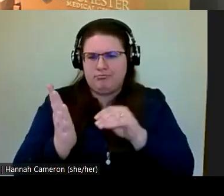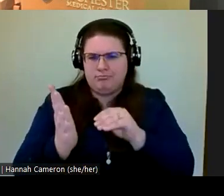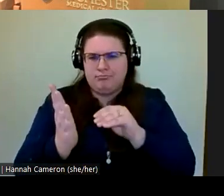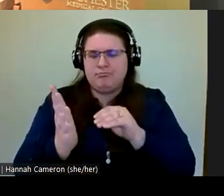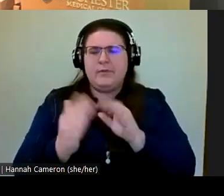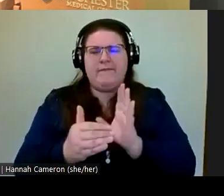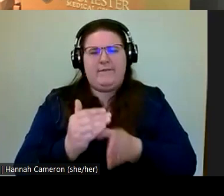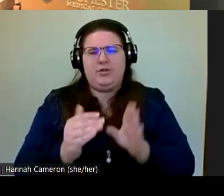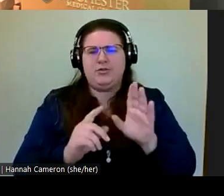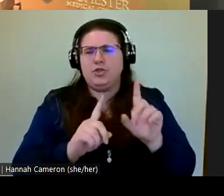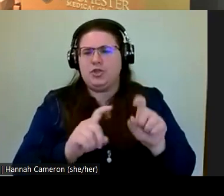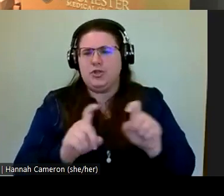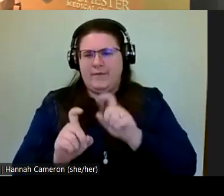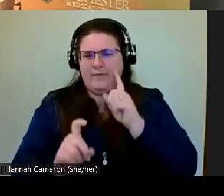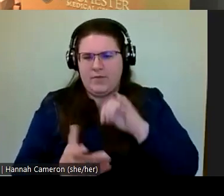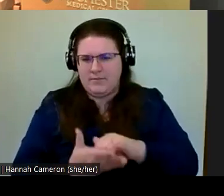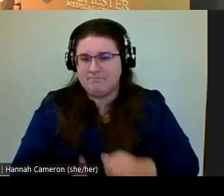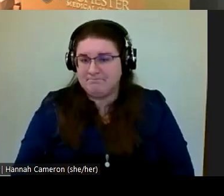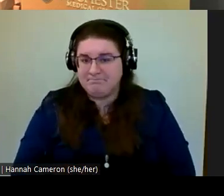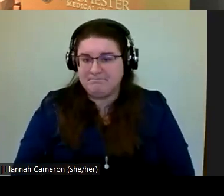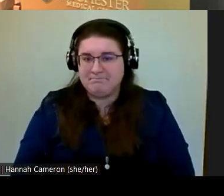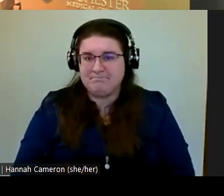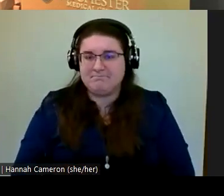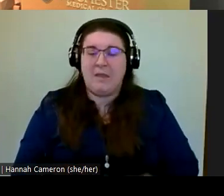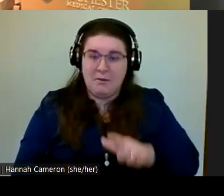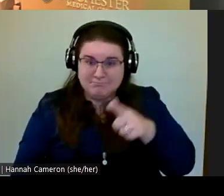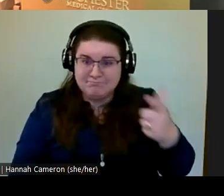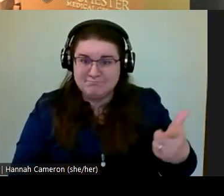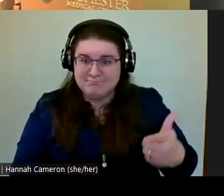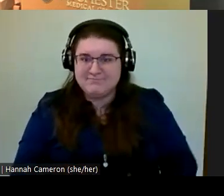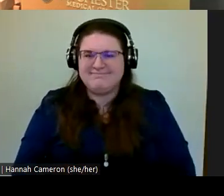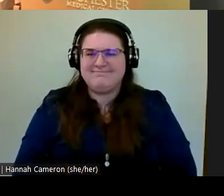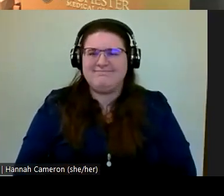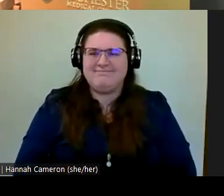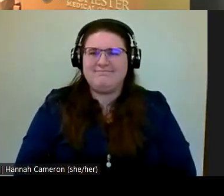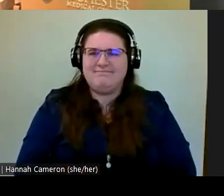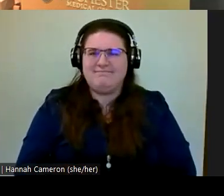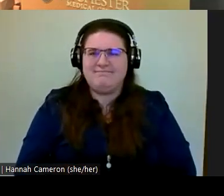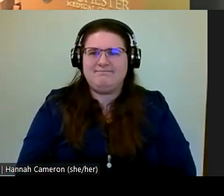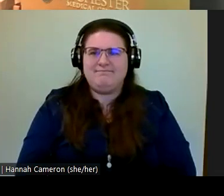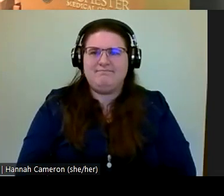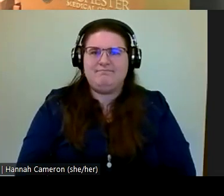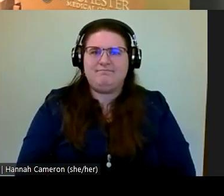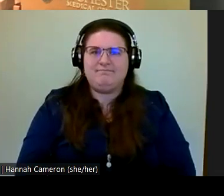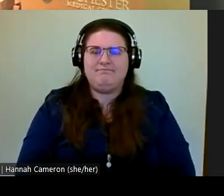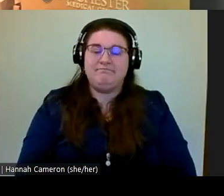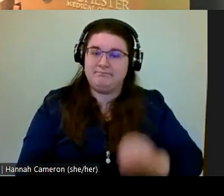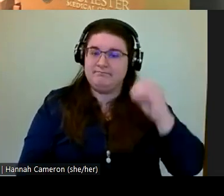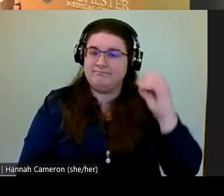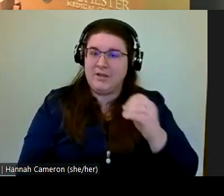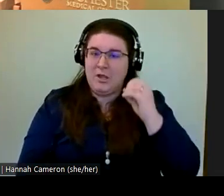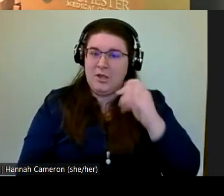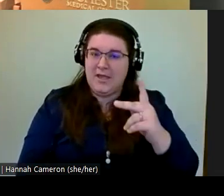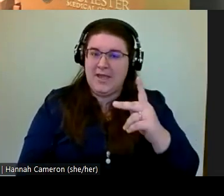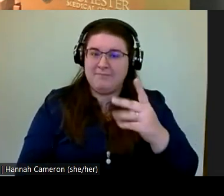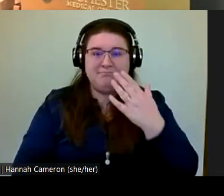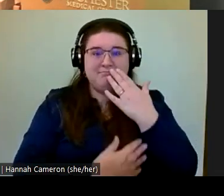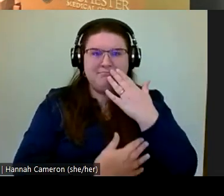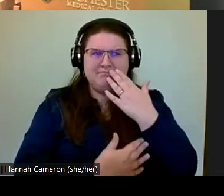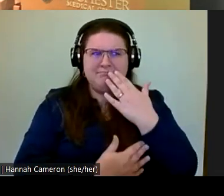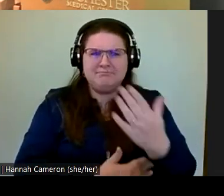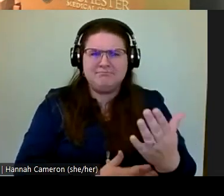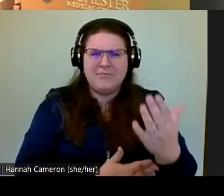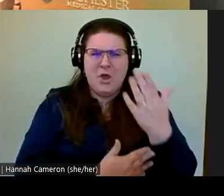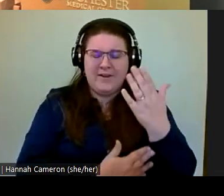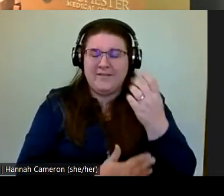un okay well good morning I guess for me it's good morning I'm three hours away from you guys